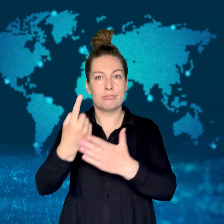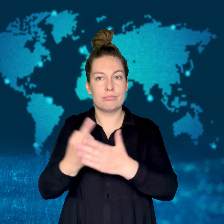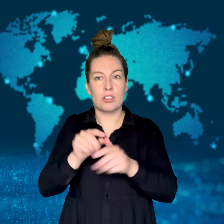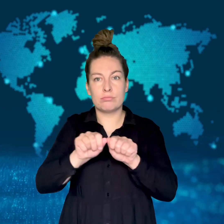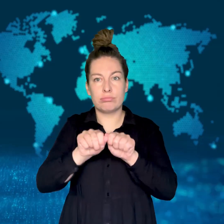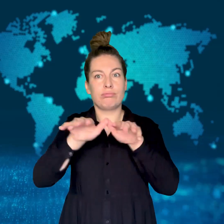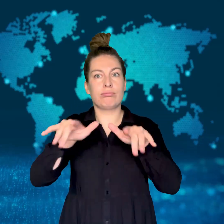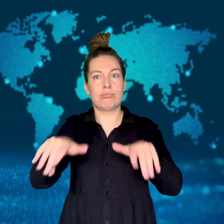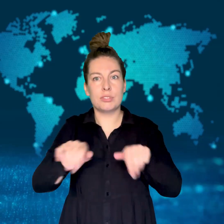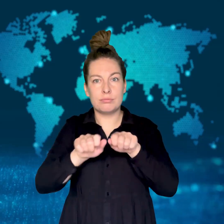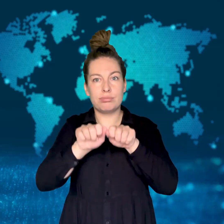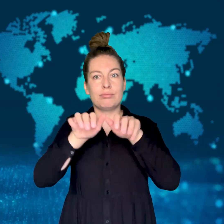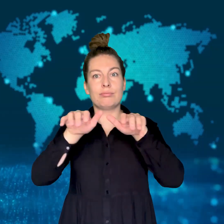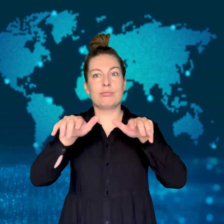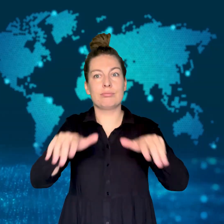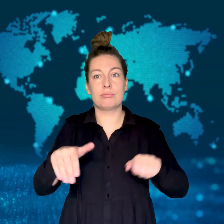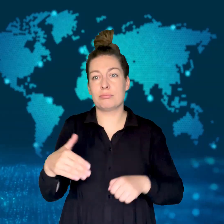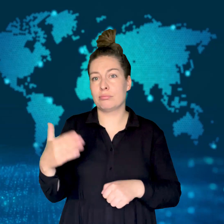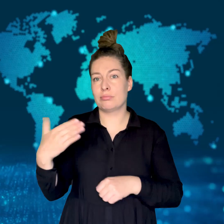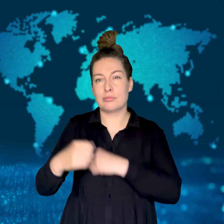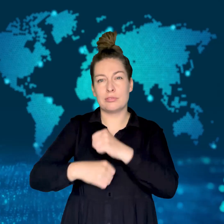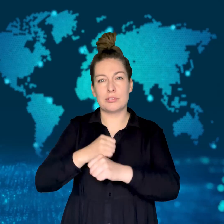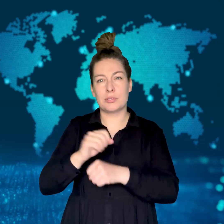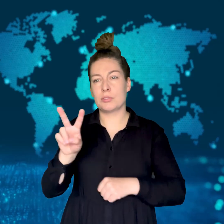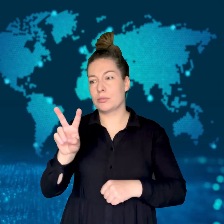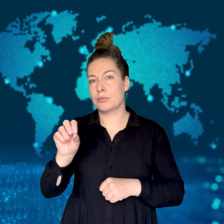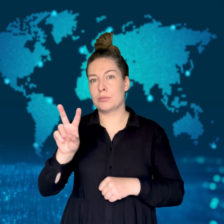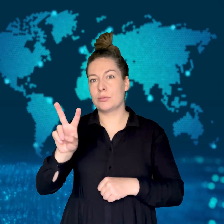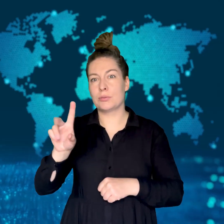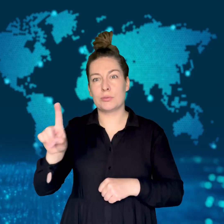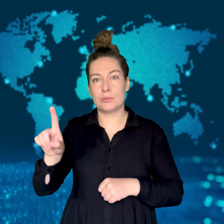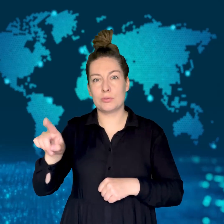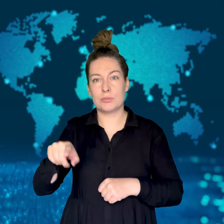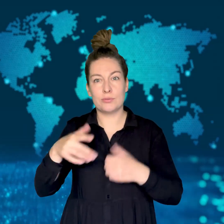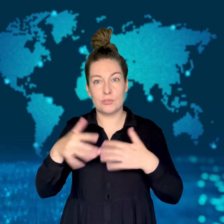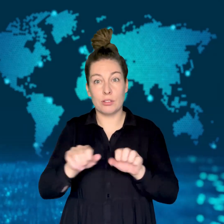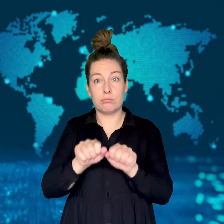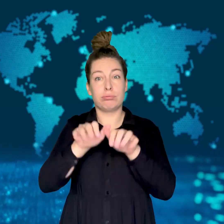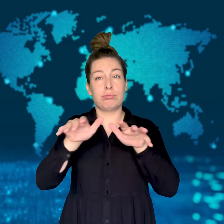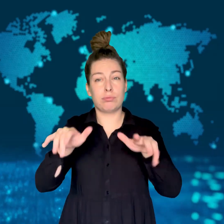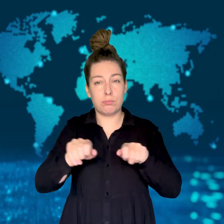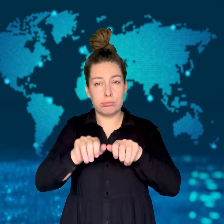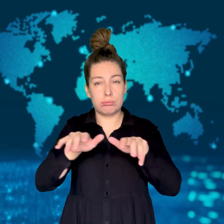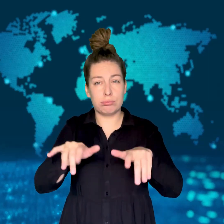In 2021, an eruption lasted six months.